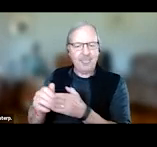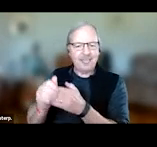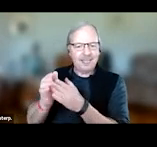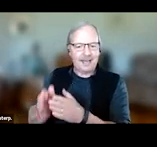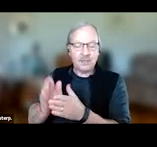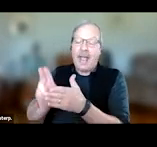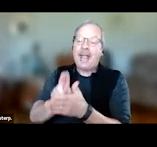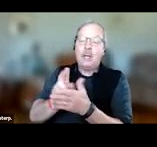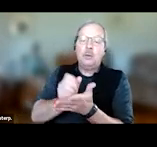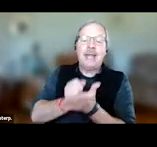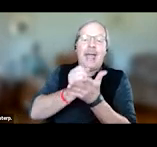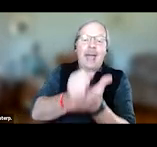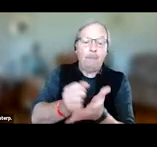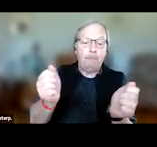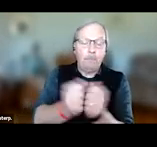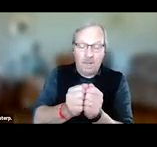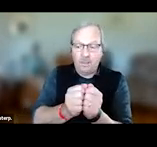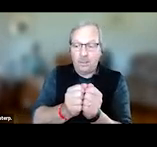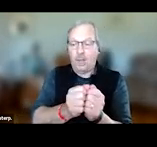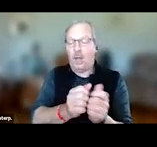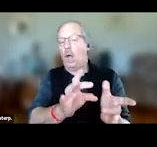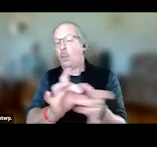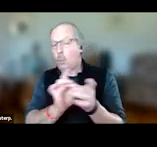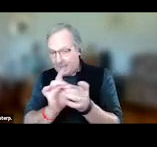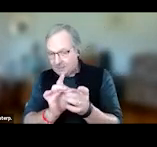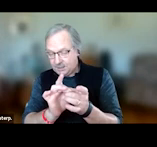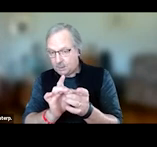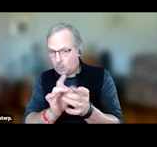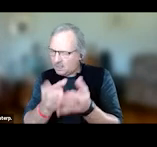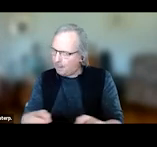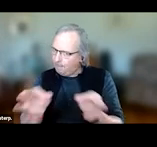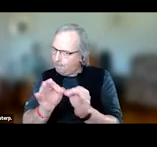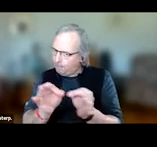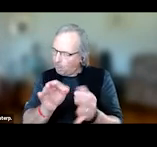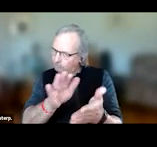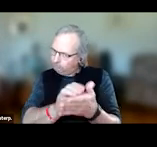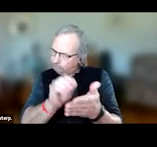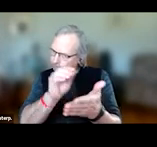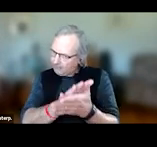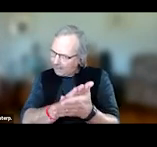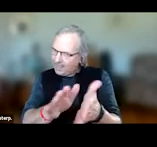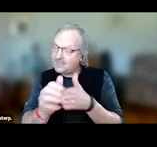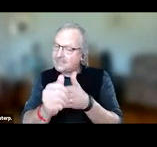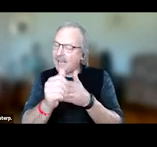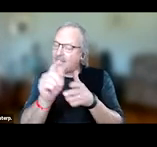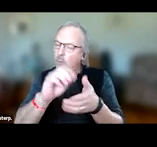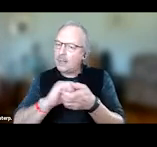to help with these relationships. And one of those key documents is our guide to collaborating with the Social Security Administration